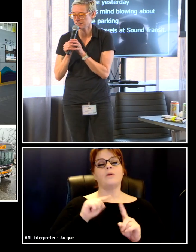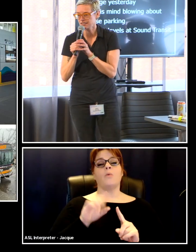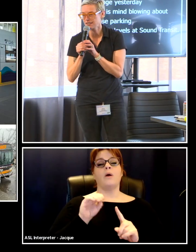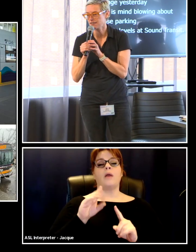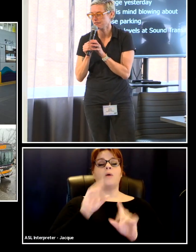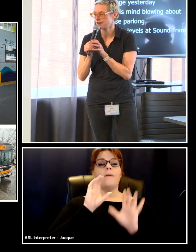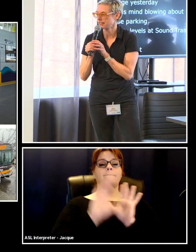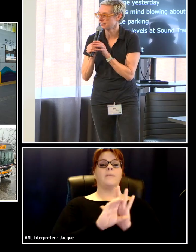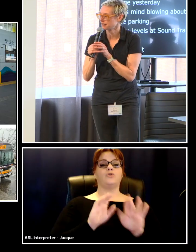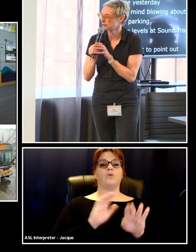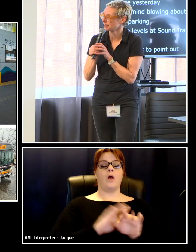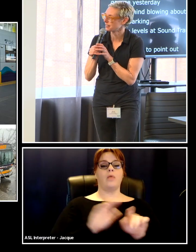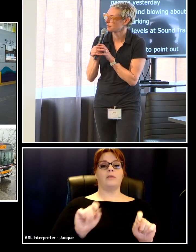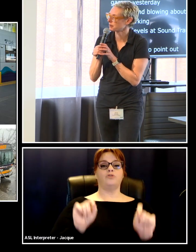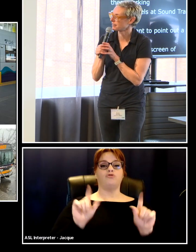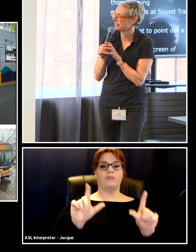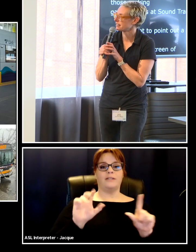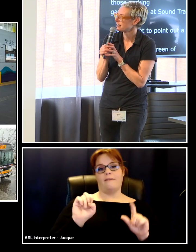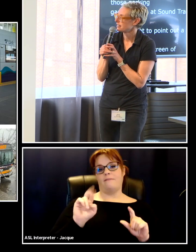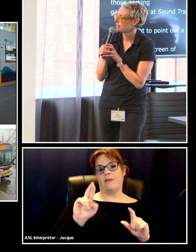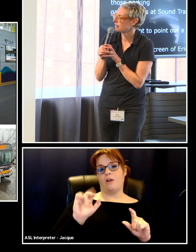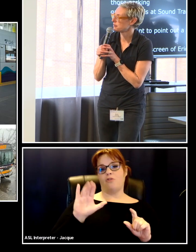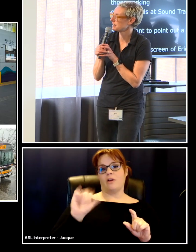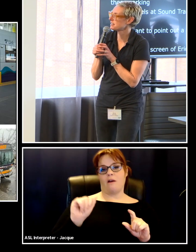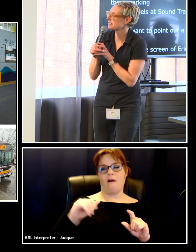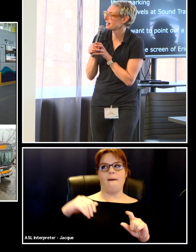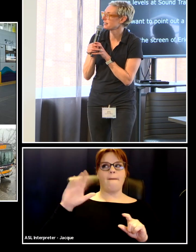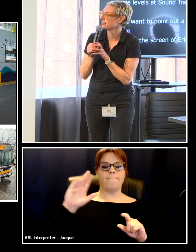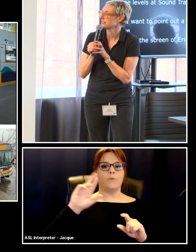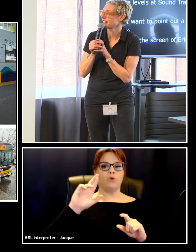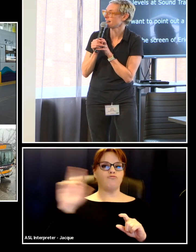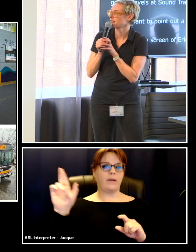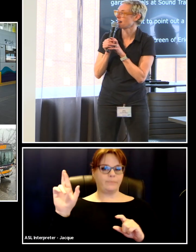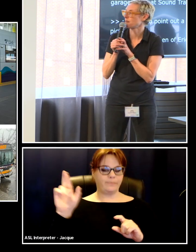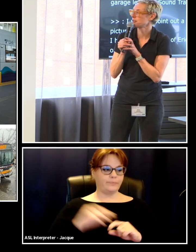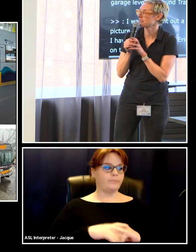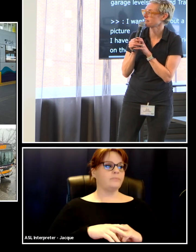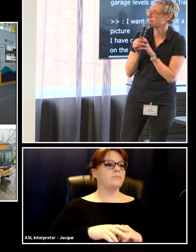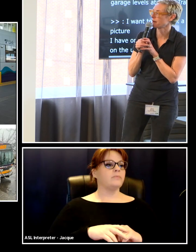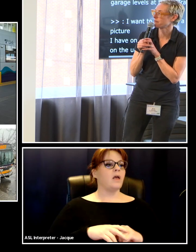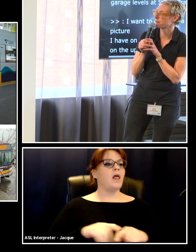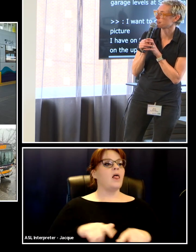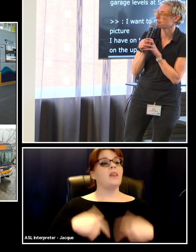screen of Erica who's on the upper right uh who lives in Seattle now um used to live up up further